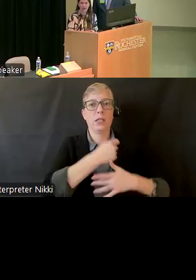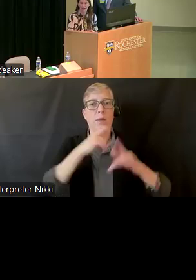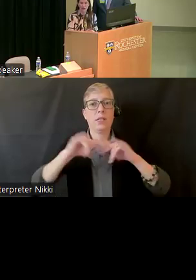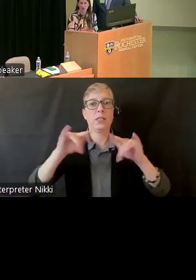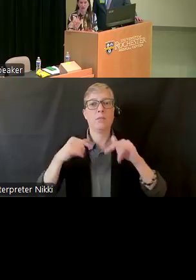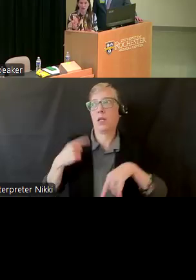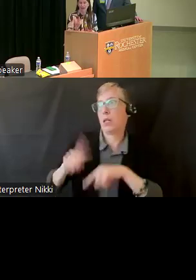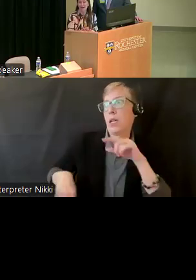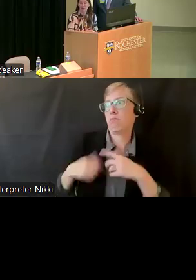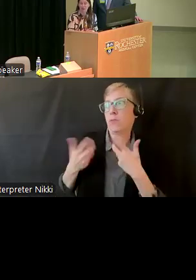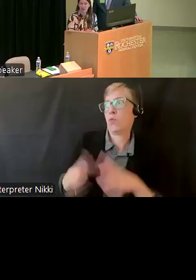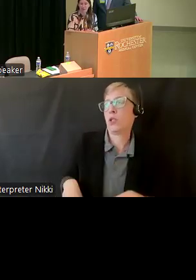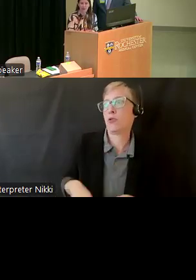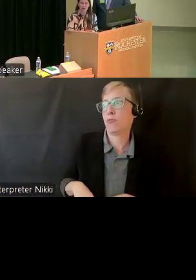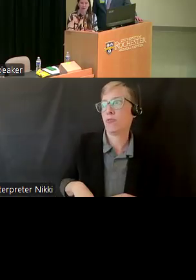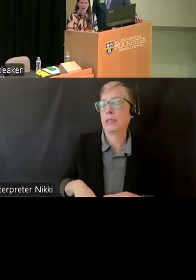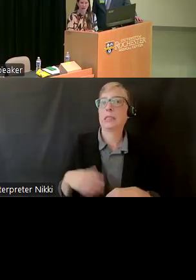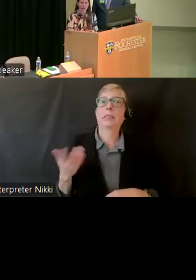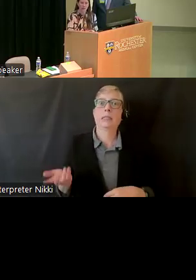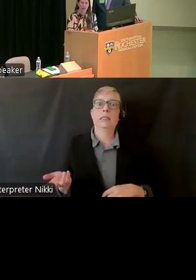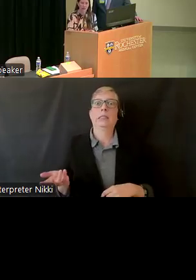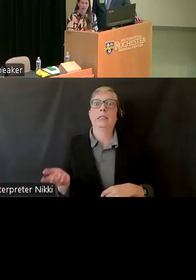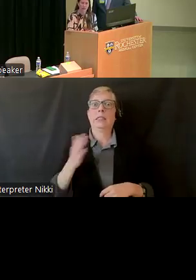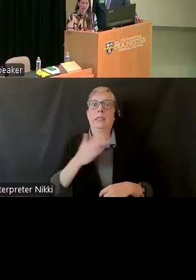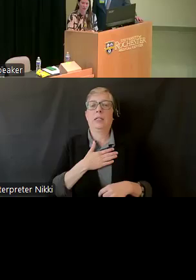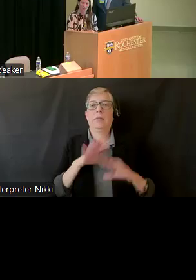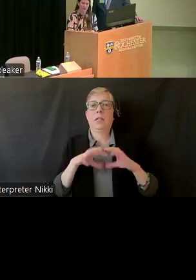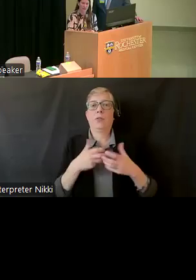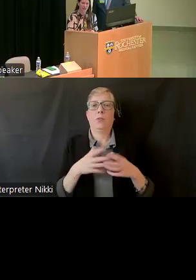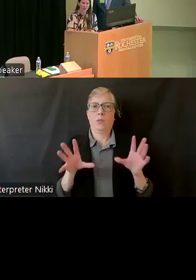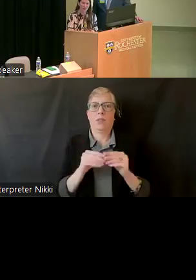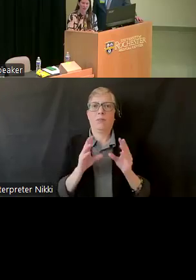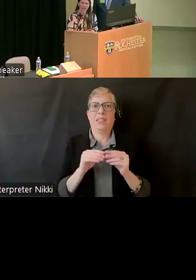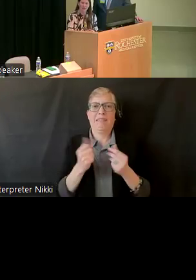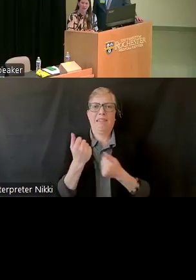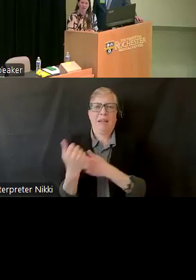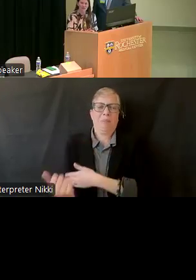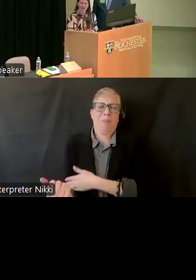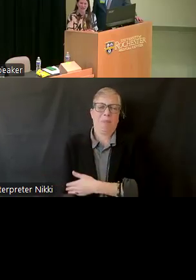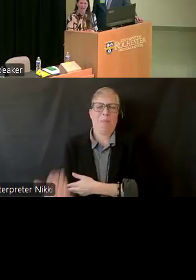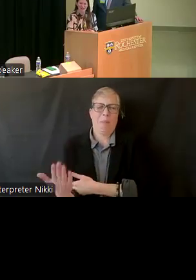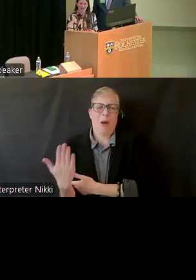that and so like my group was meeting um at absurd breakfast hours that I don't typically